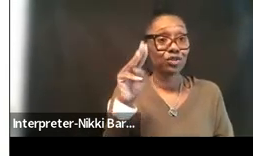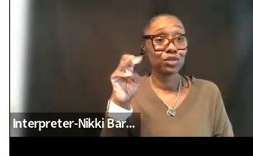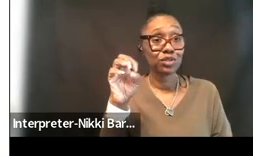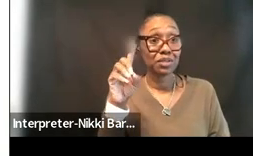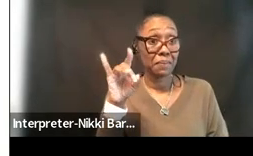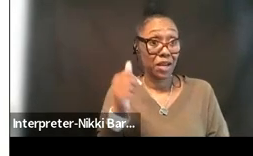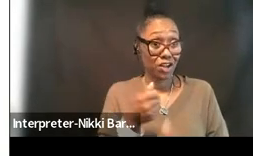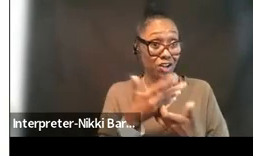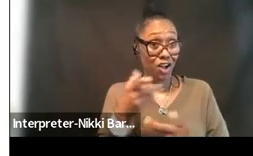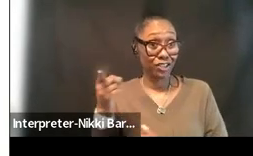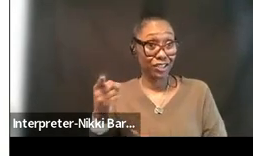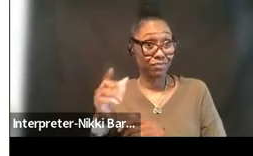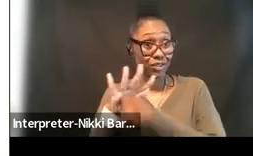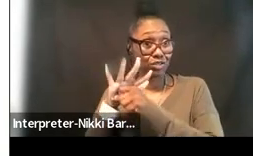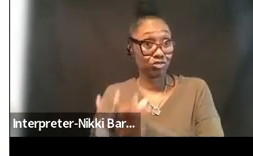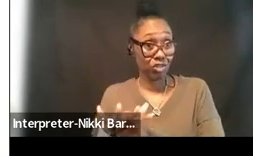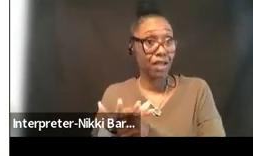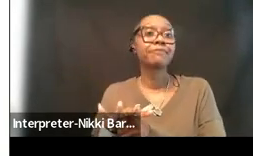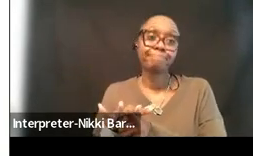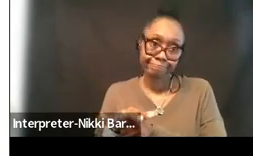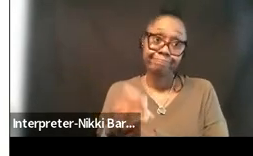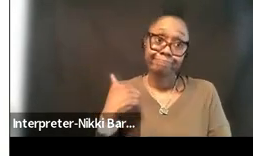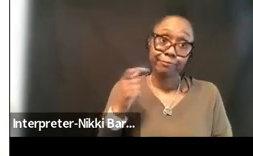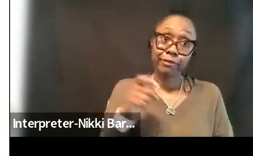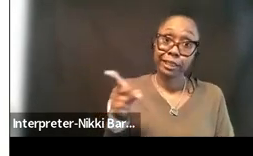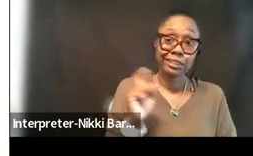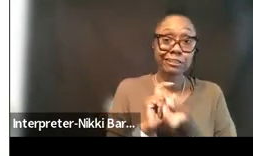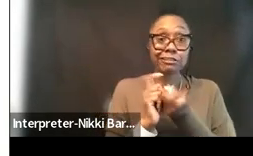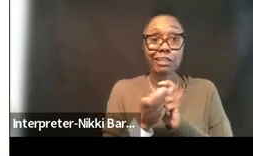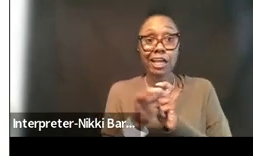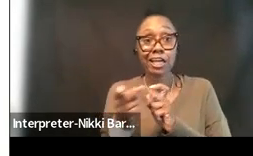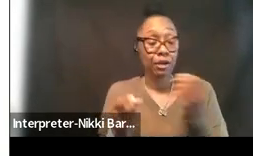It's something we wanna look at. Do we need to alter what pops up on your news feed?